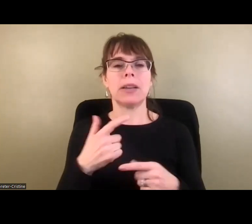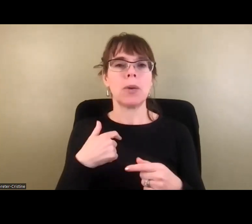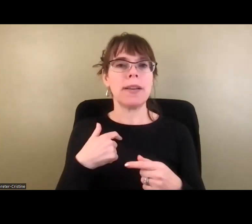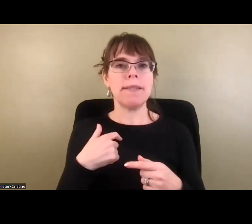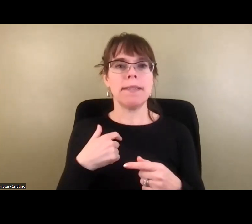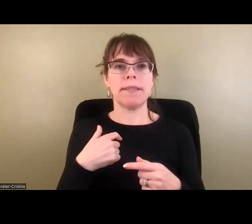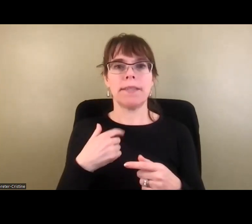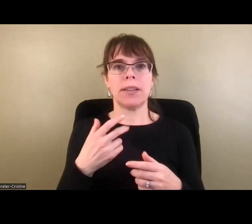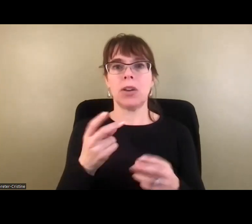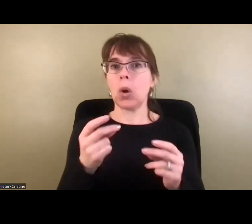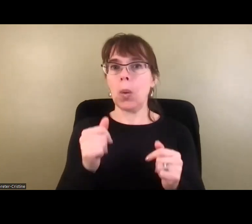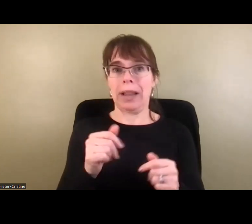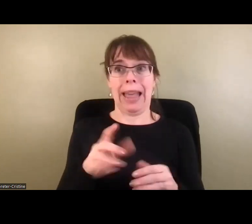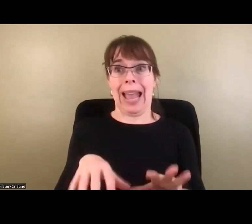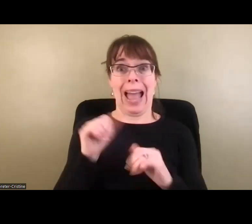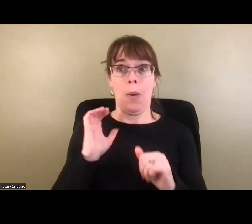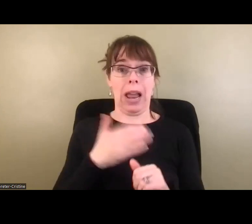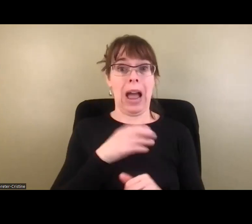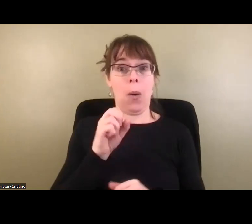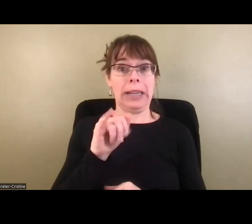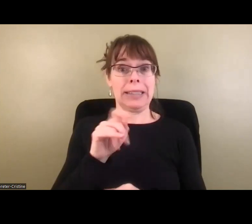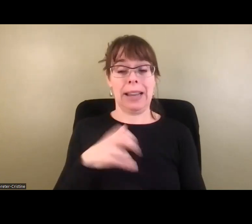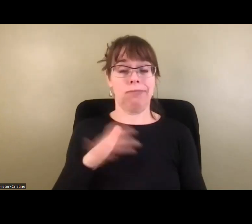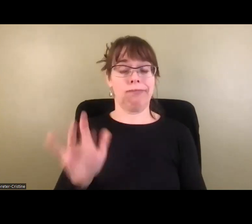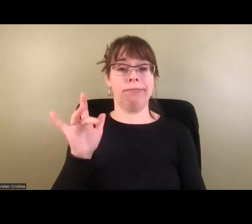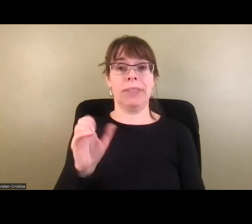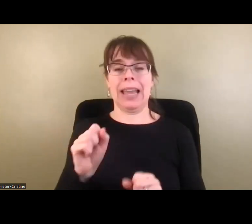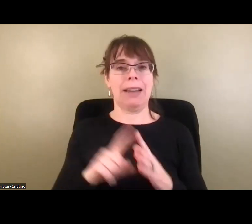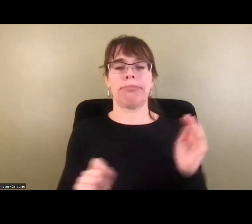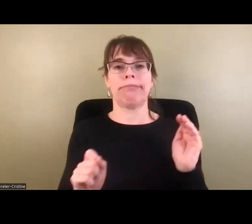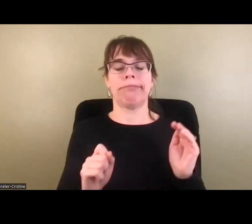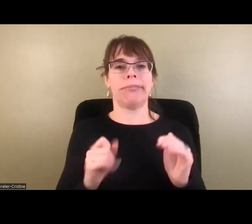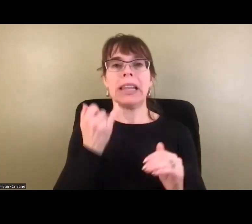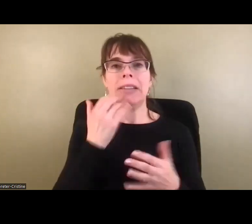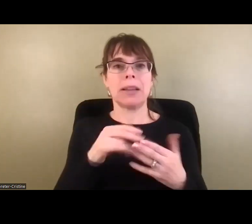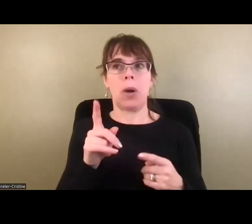our site button on every page of our abortion fund website, if somebody needs to quickly exit.